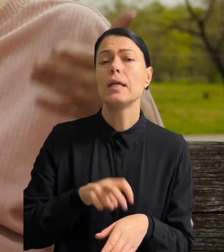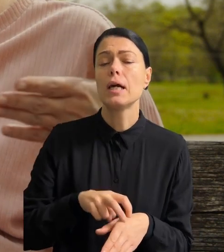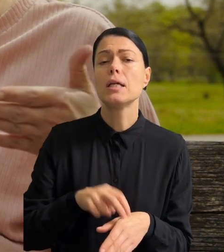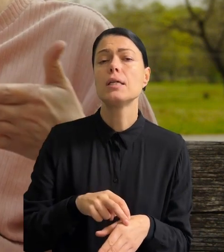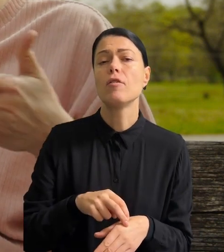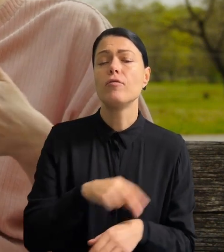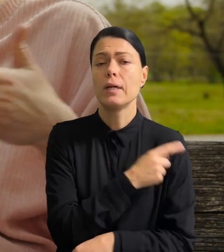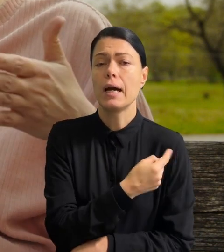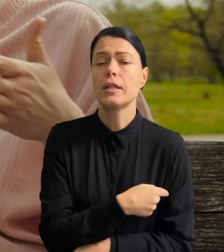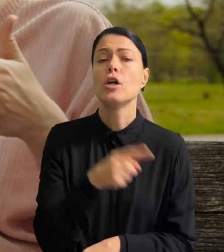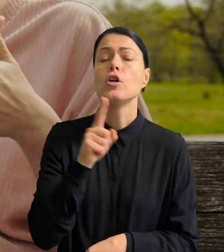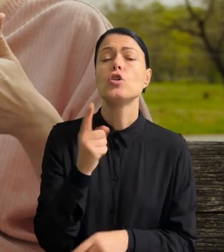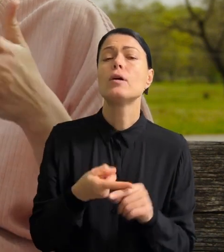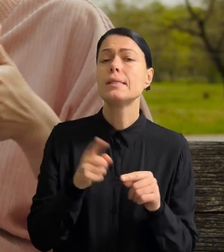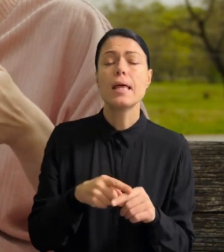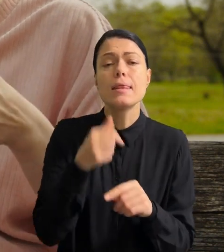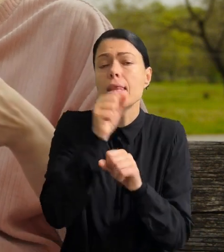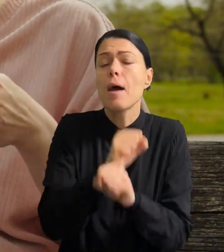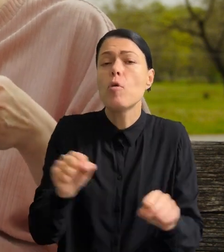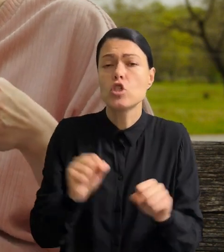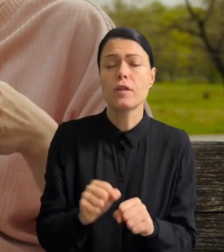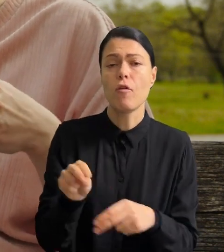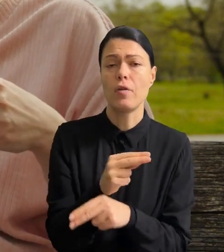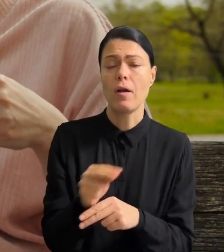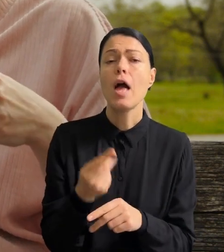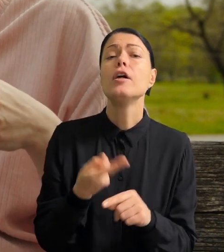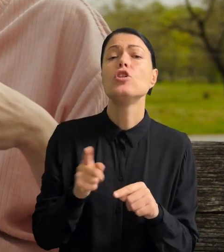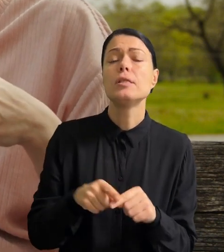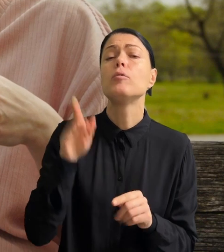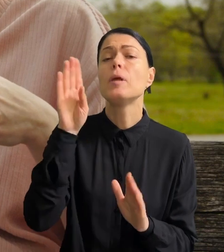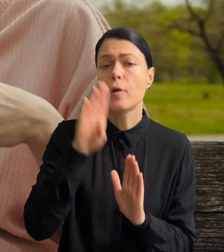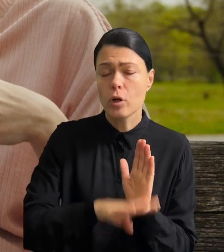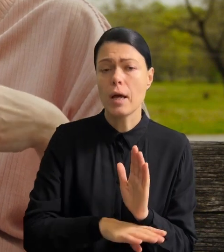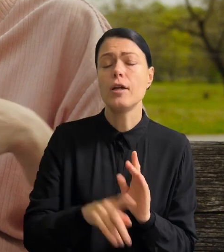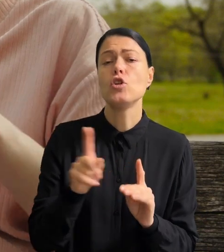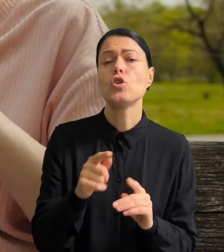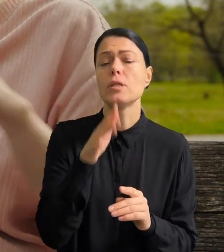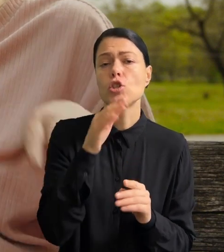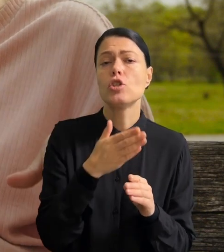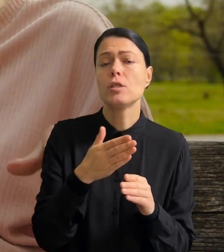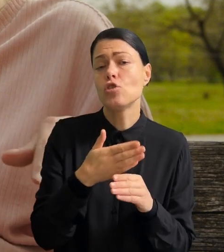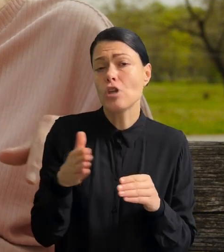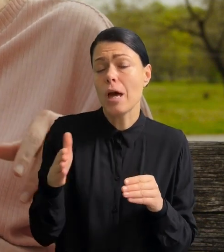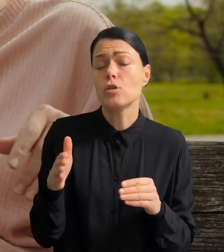It is not only incurable, but the deterioration will continue. Over time, I would completely lose my hearing.